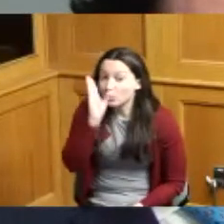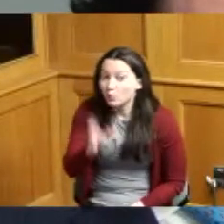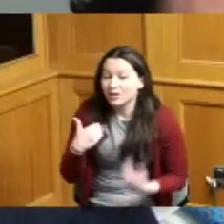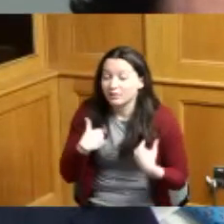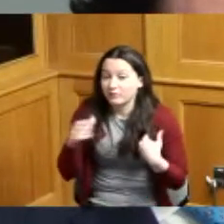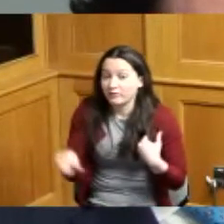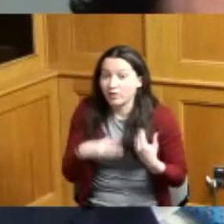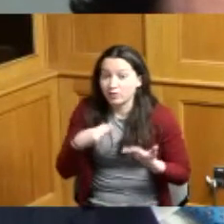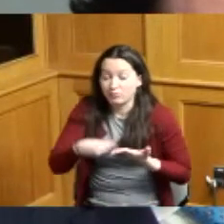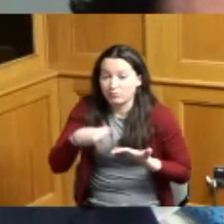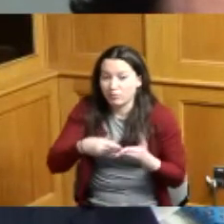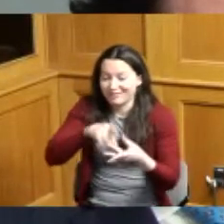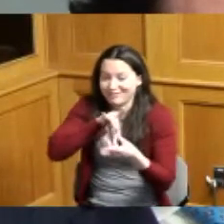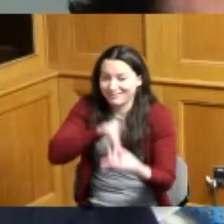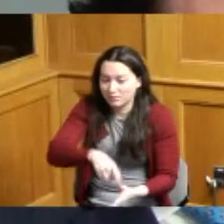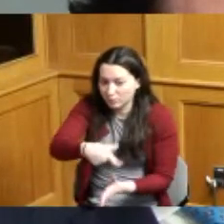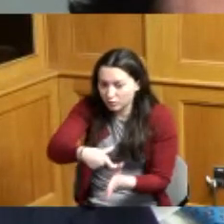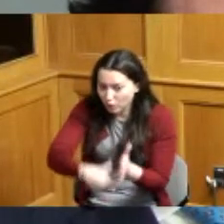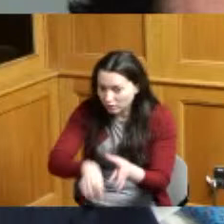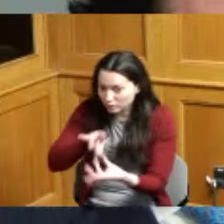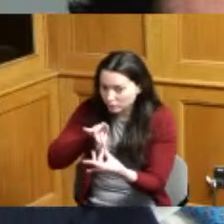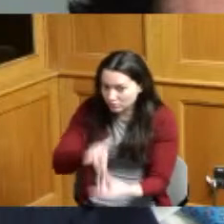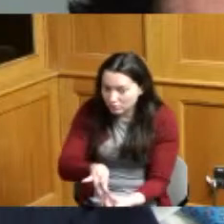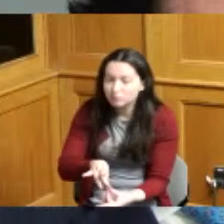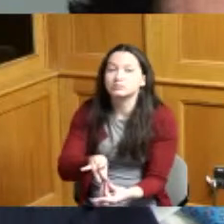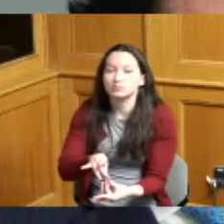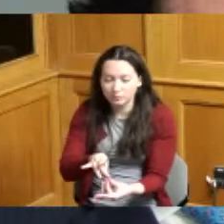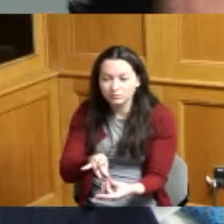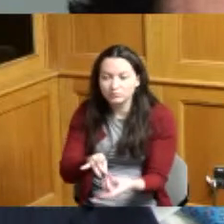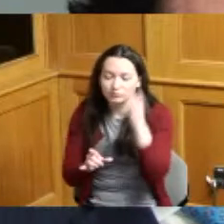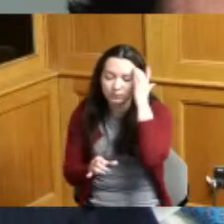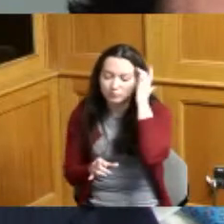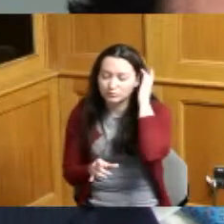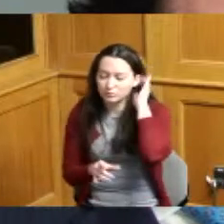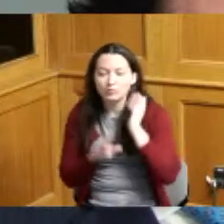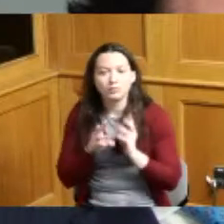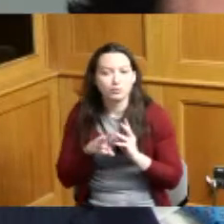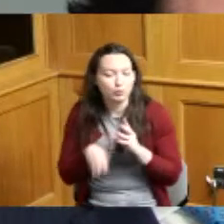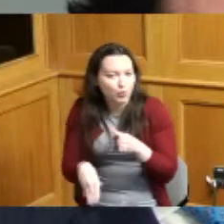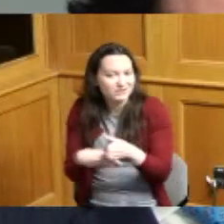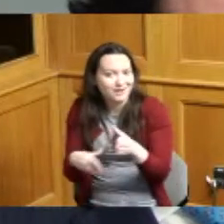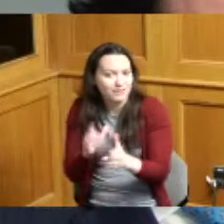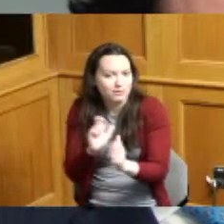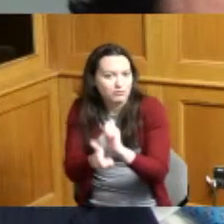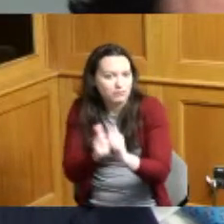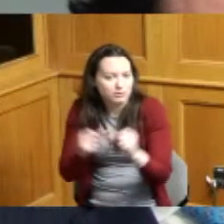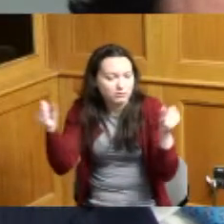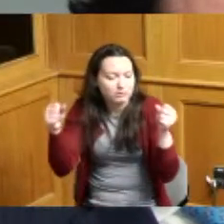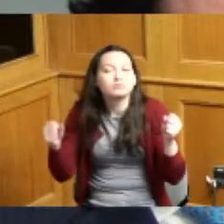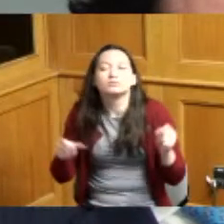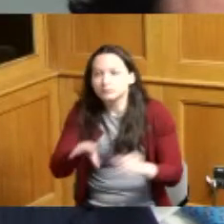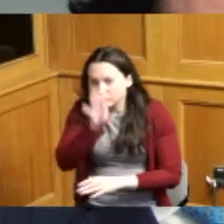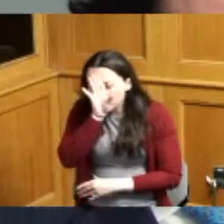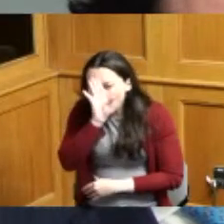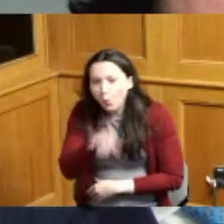capital costs associated uh with with the with the World Cup uh we know that uh for instance